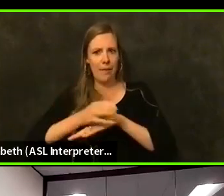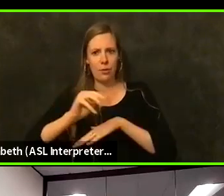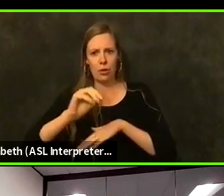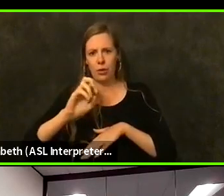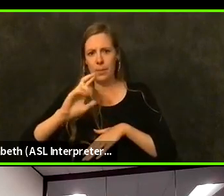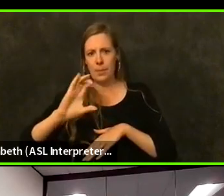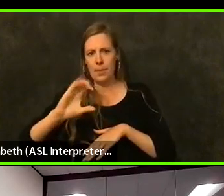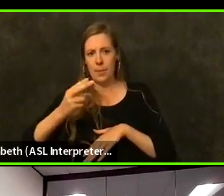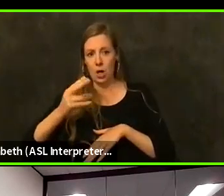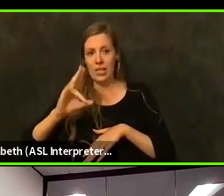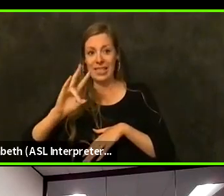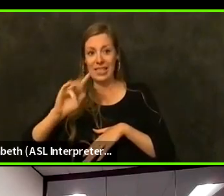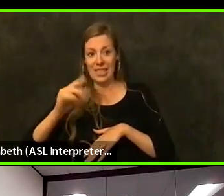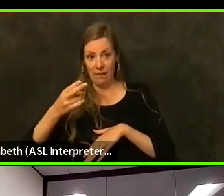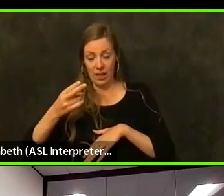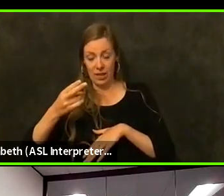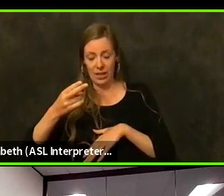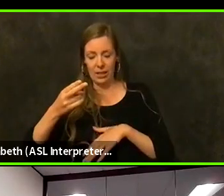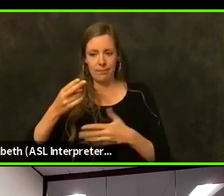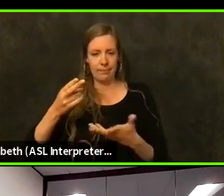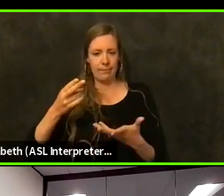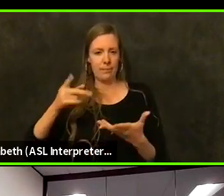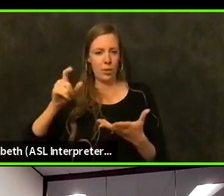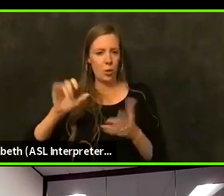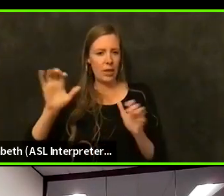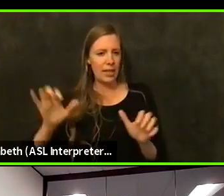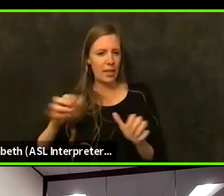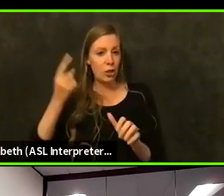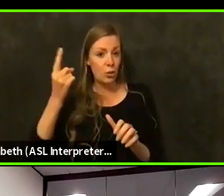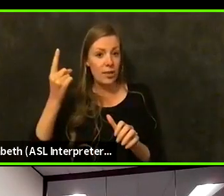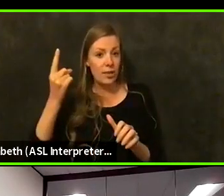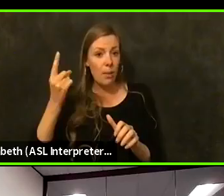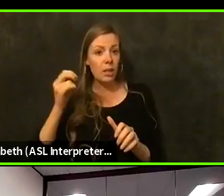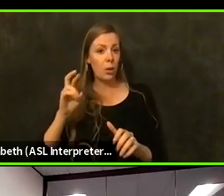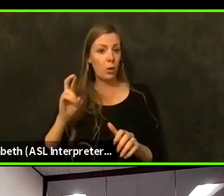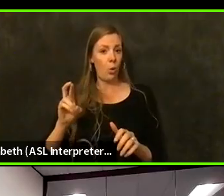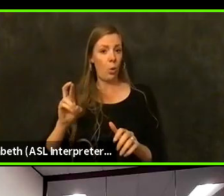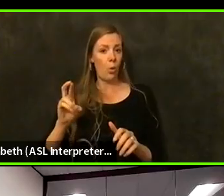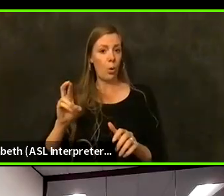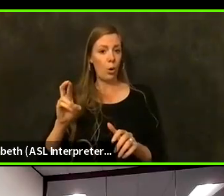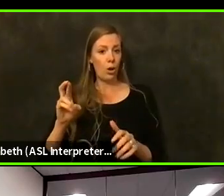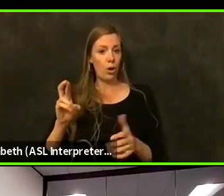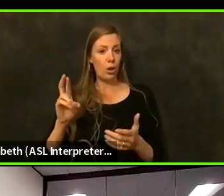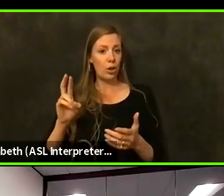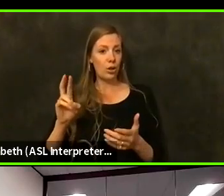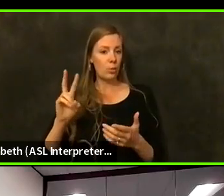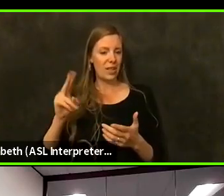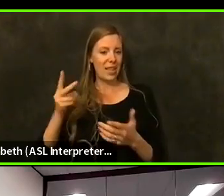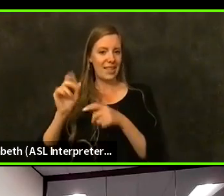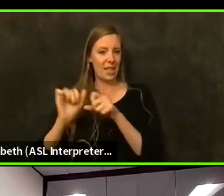make this transition that they need to do something, or is that is that is that second appointment is still going to be in the system.